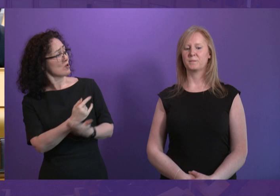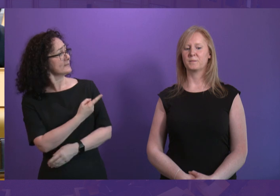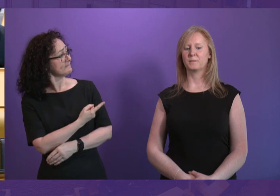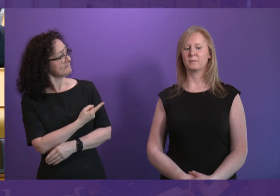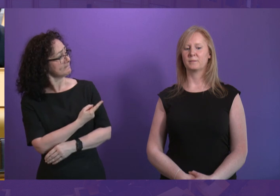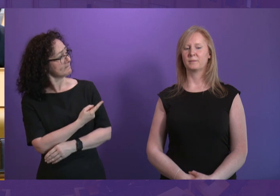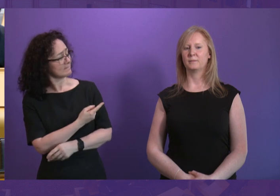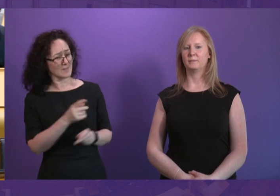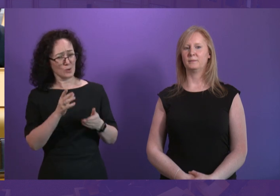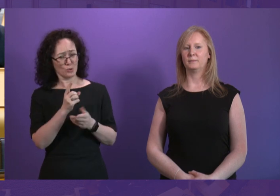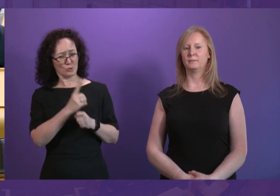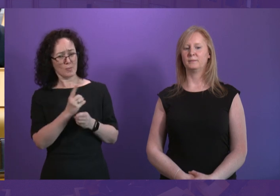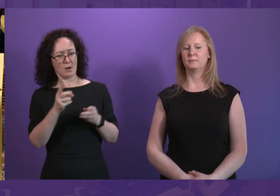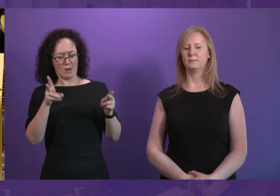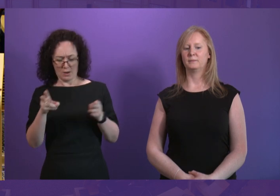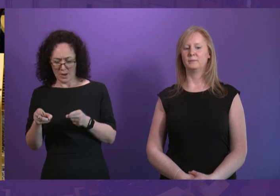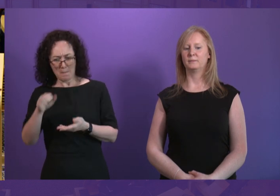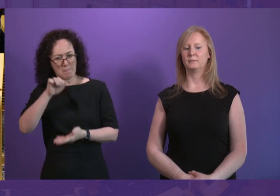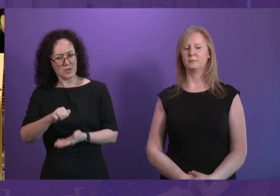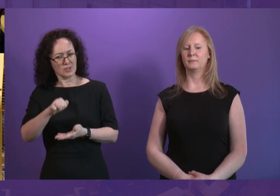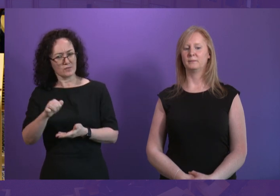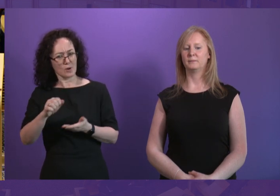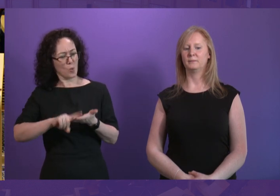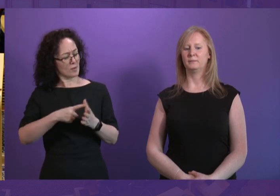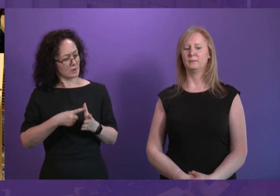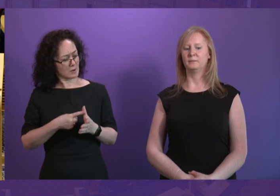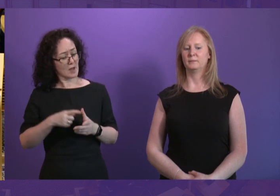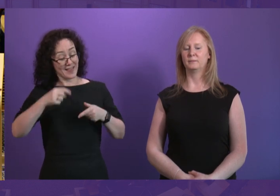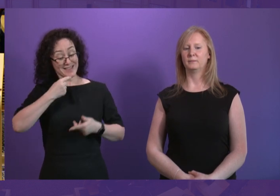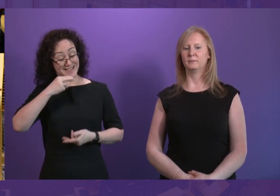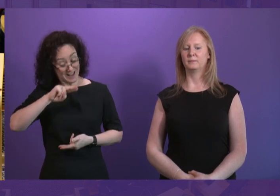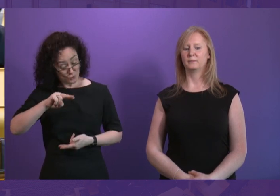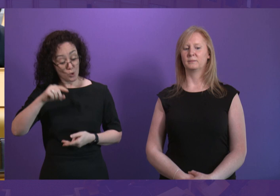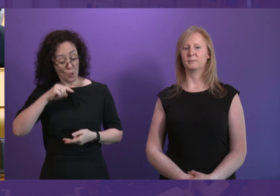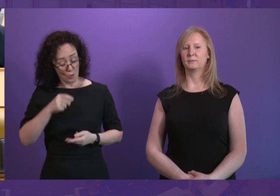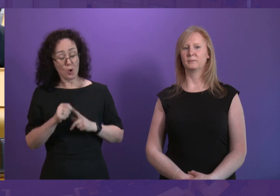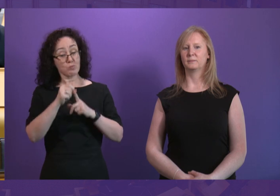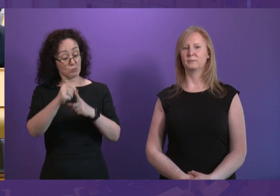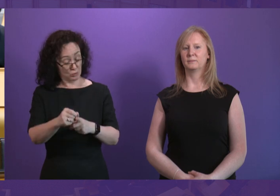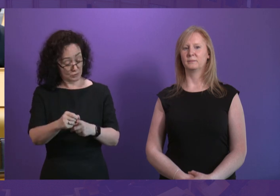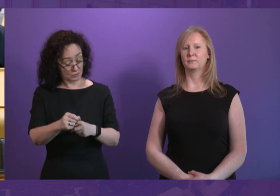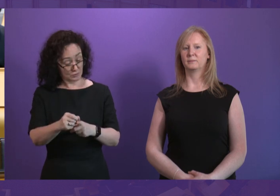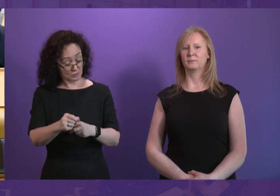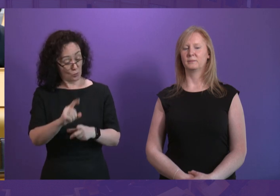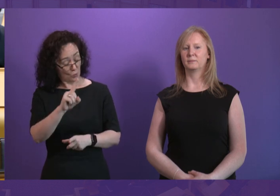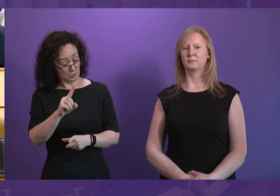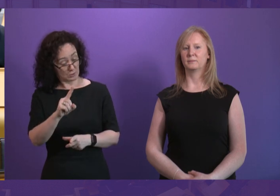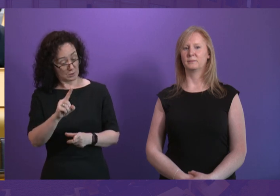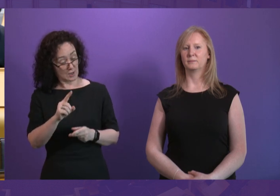budget. The budget that we will propose this afternoon increases the resources that councils have